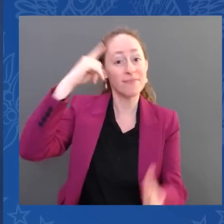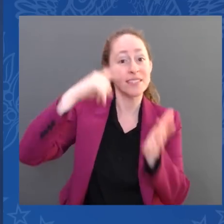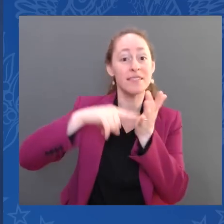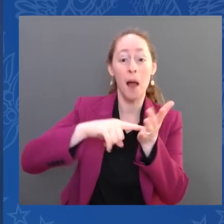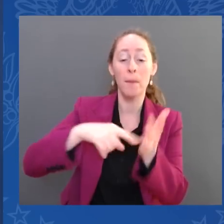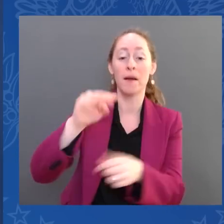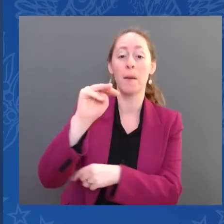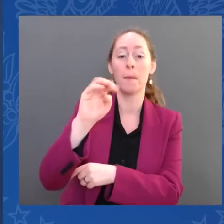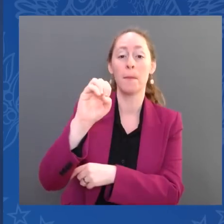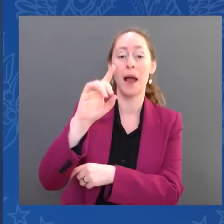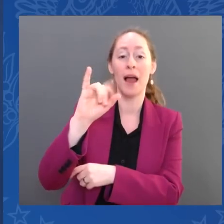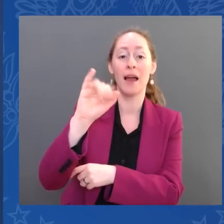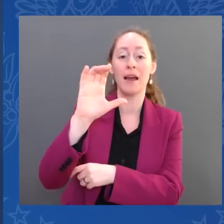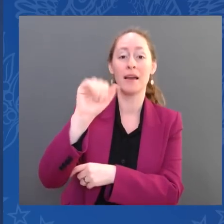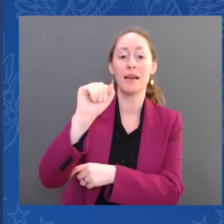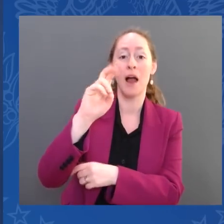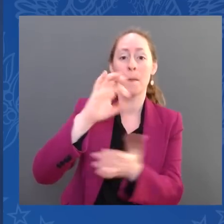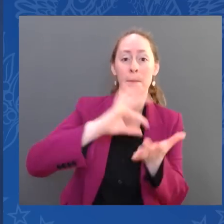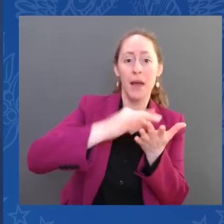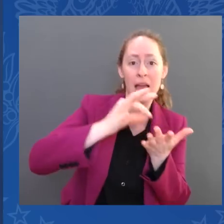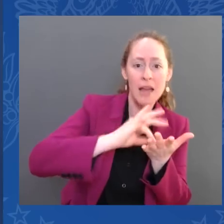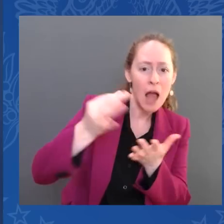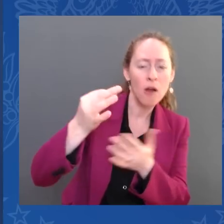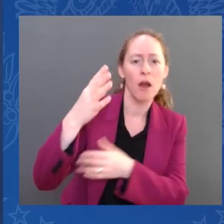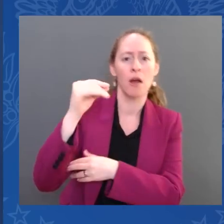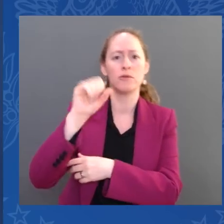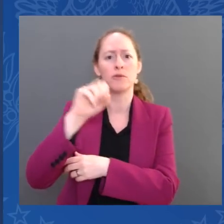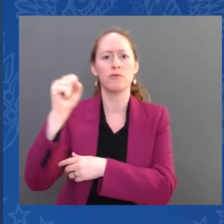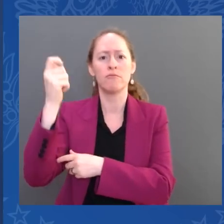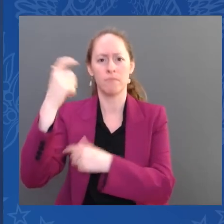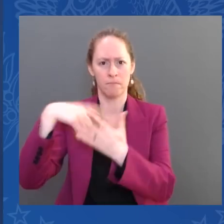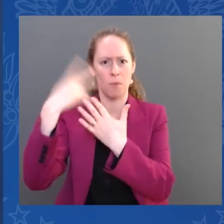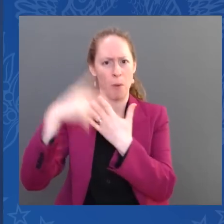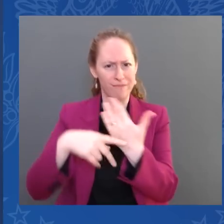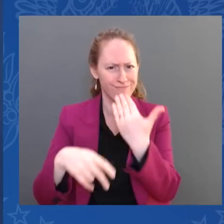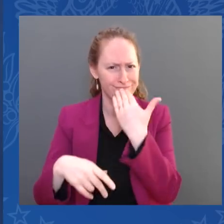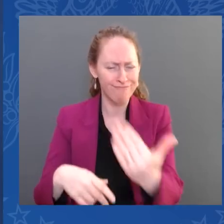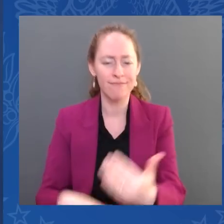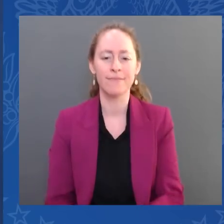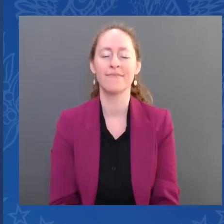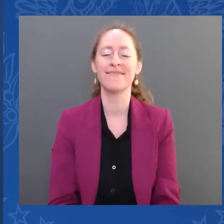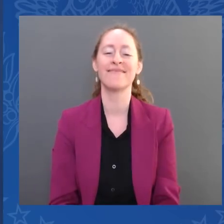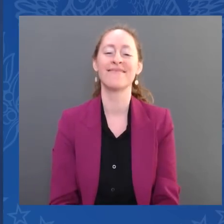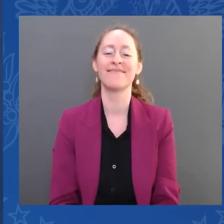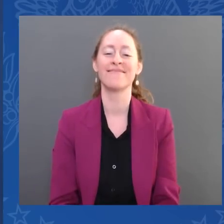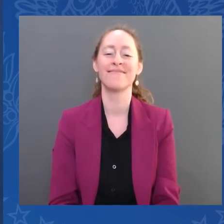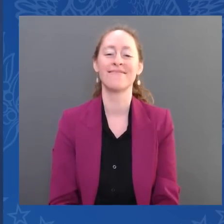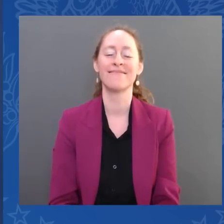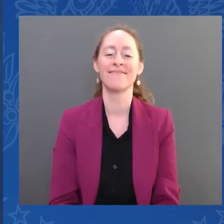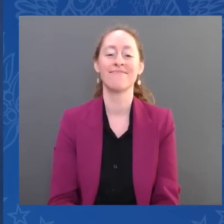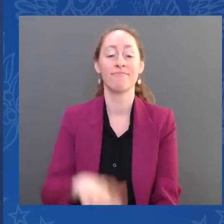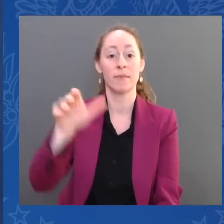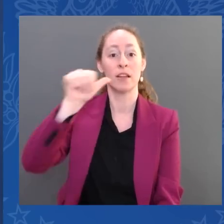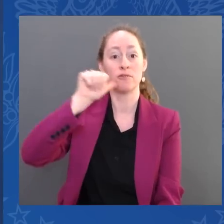Yesterday, I learned that Social Security and Medicare trust funds will be able to pay benefits for longer than previously projected